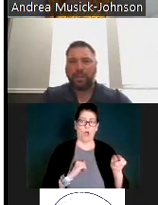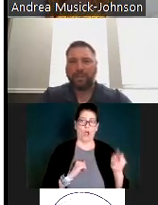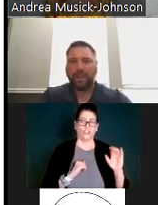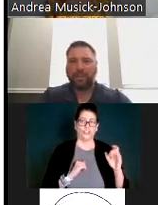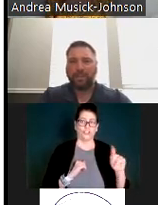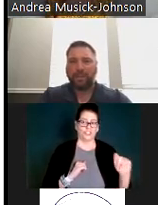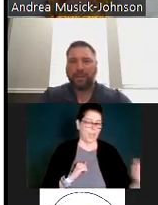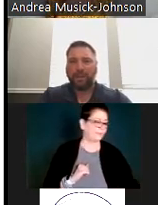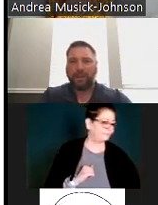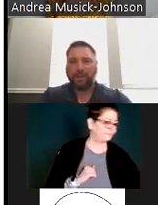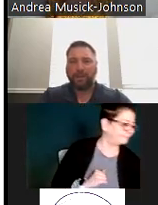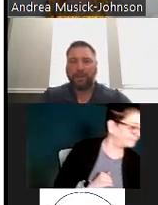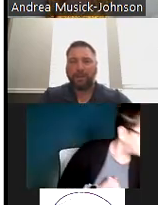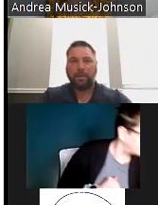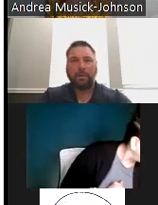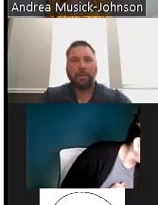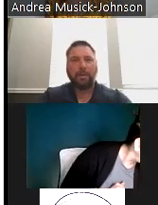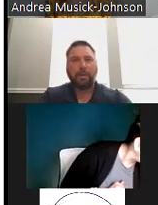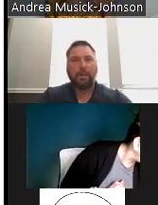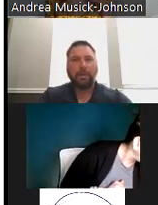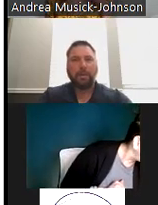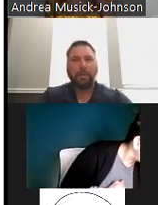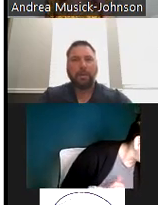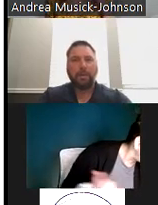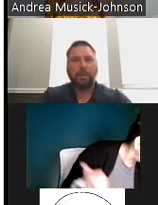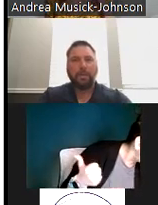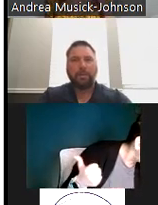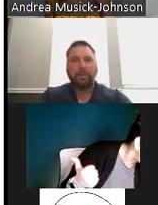anything like that, if you let me know, be great. (Brandy) Absolutely, thank you, Robert. We'll make